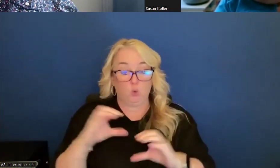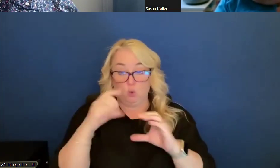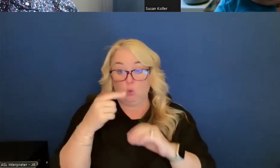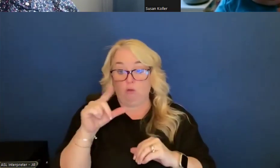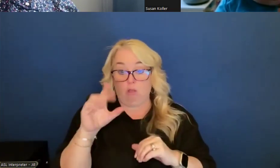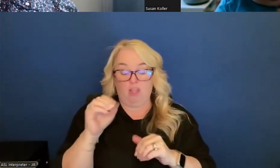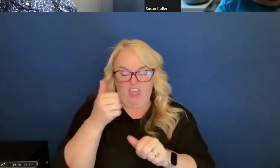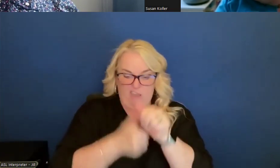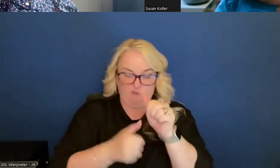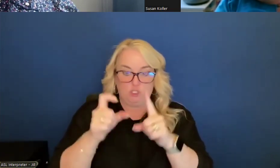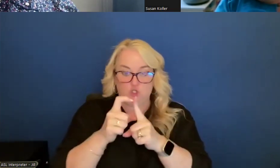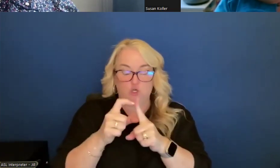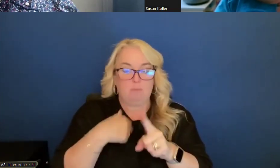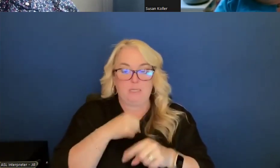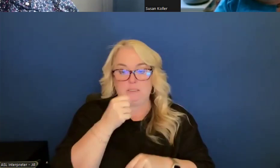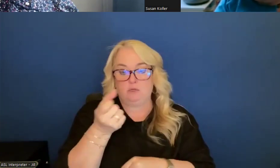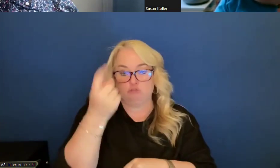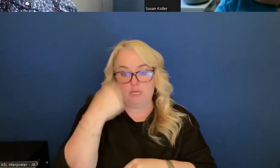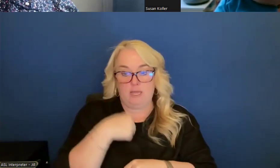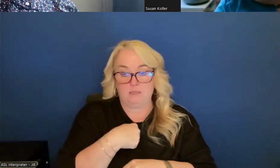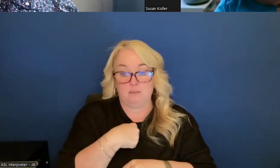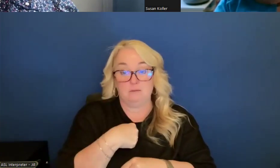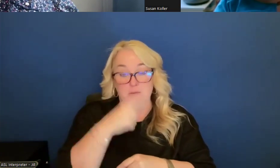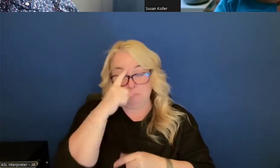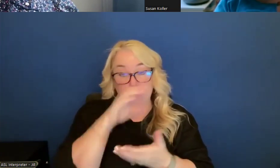didn't understand. And trust me, there were a lot of them, like